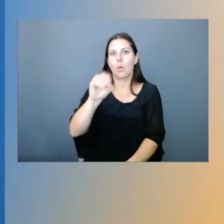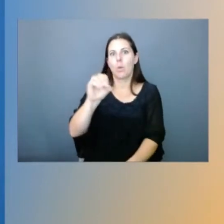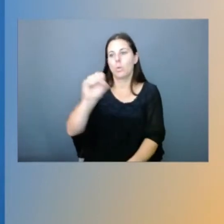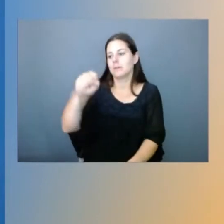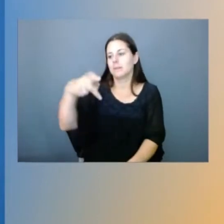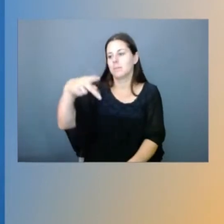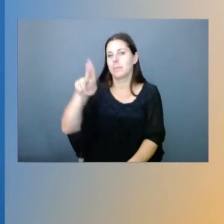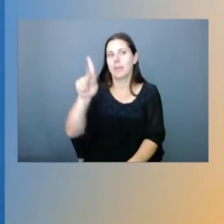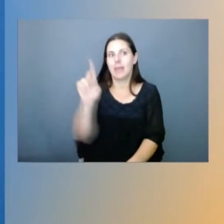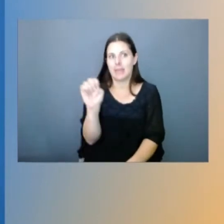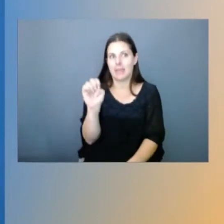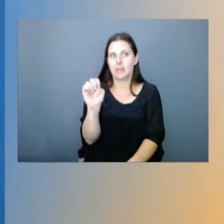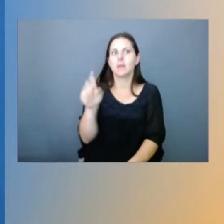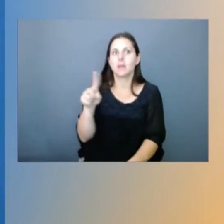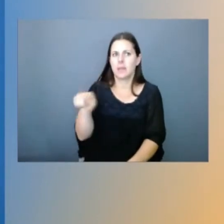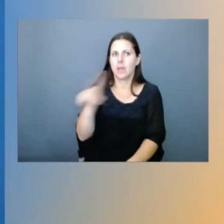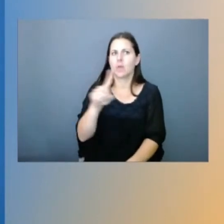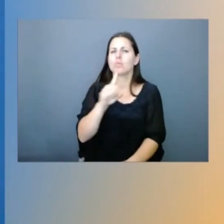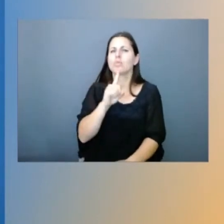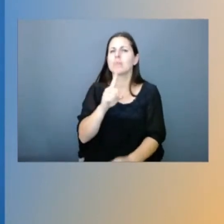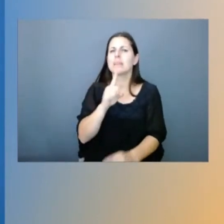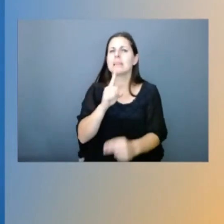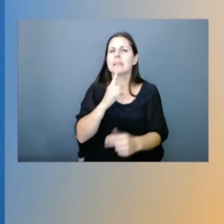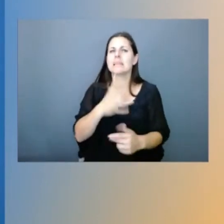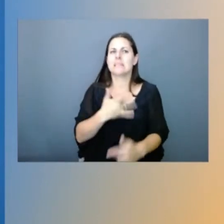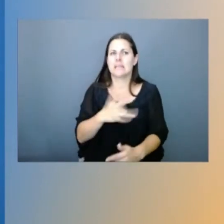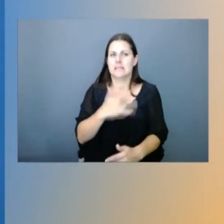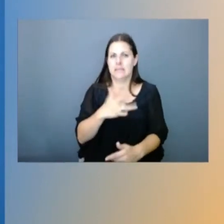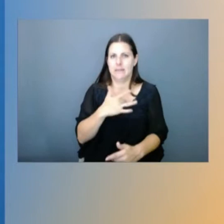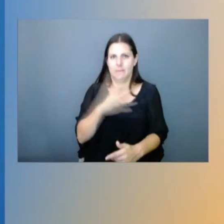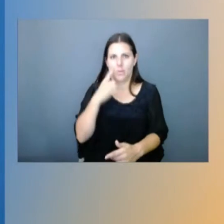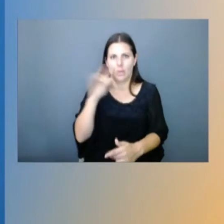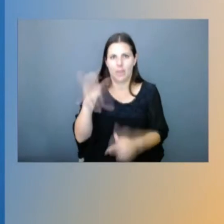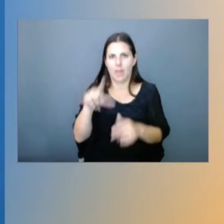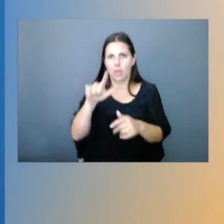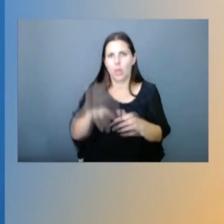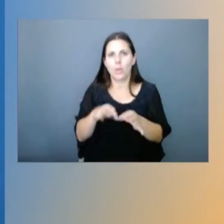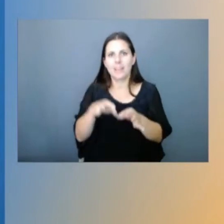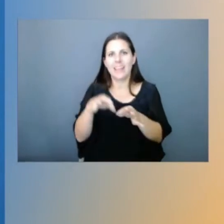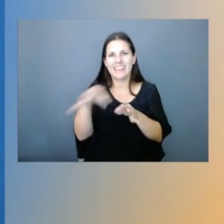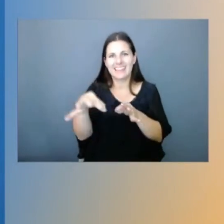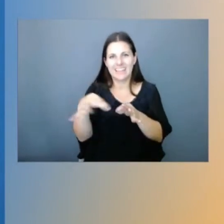to latency variability to meet SLAs of less than 200 millisecond